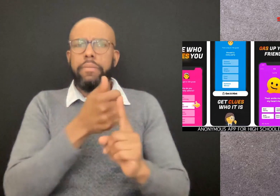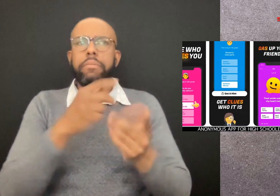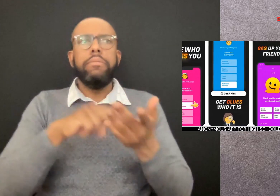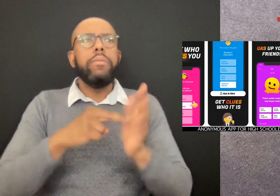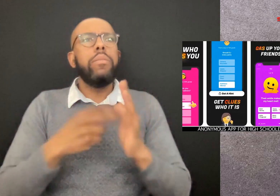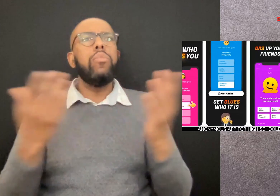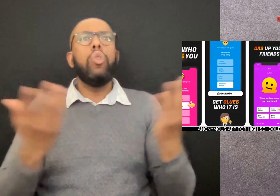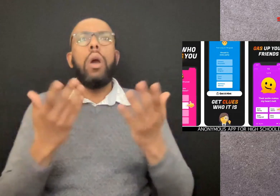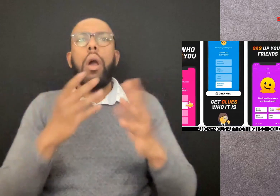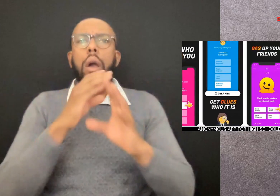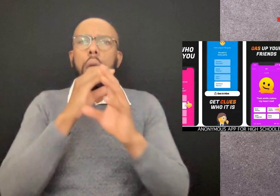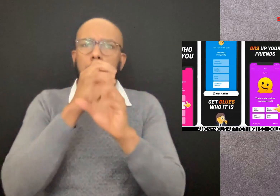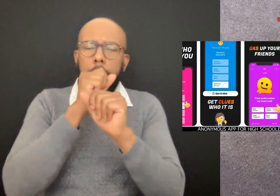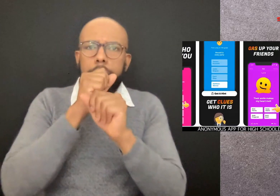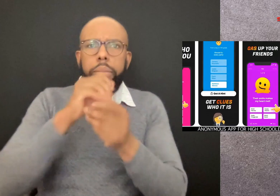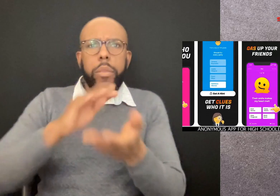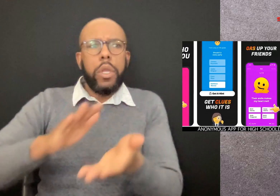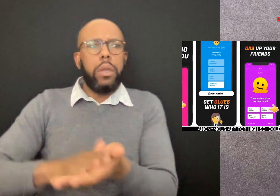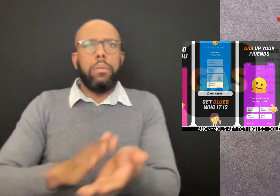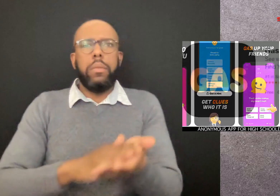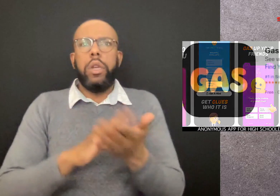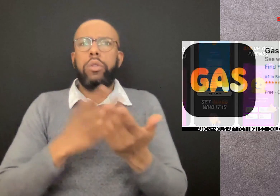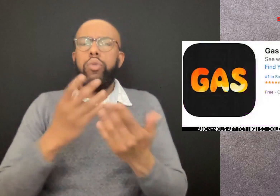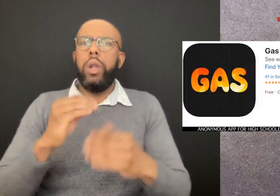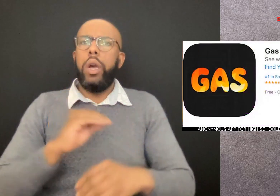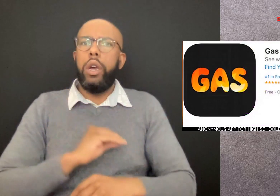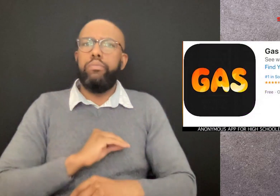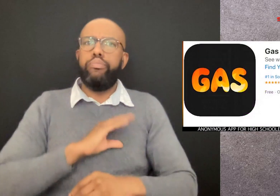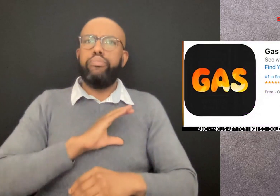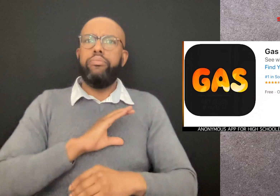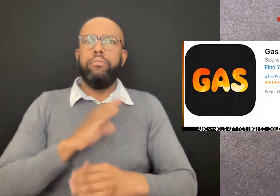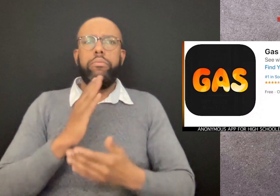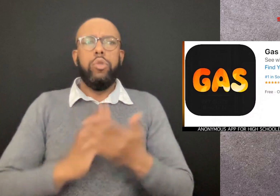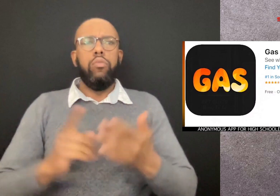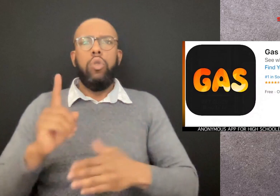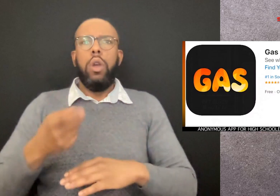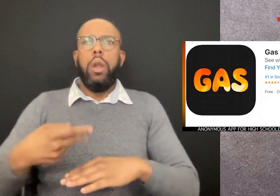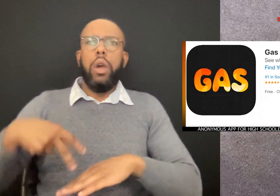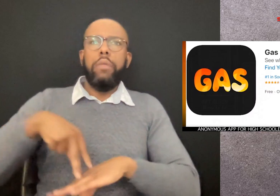It uses Anonymous compliments to build someone up or guessing someone up.